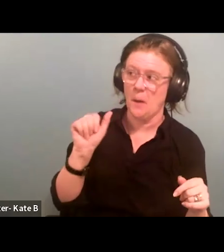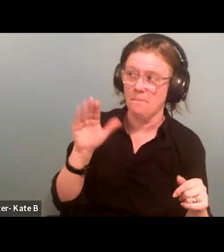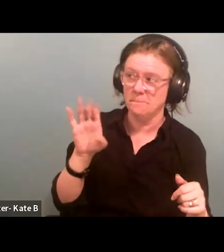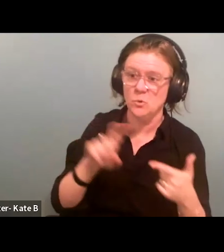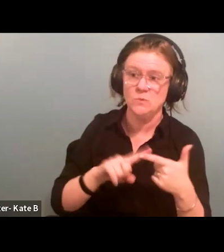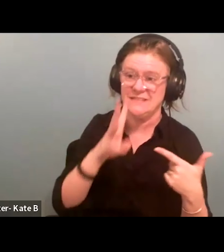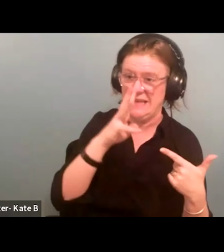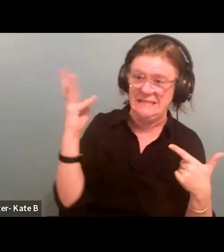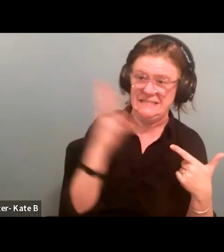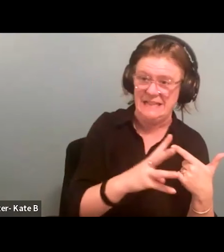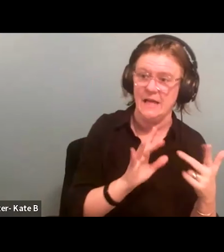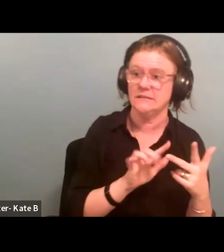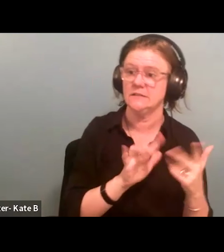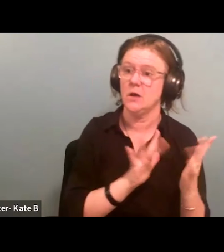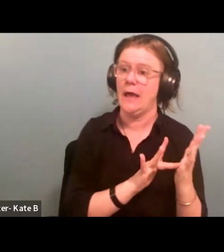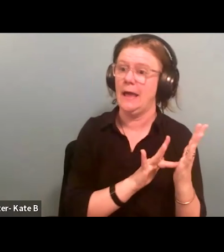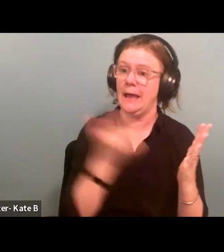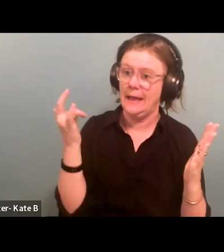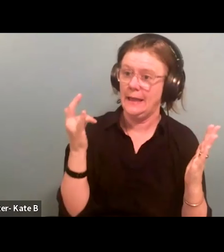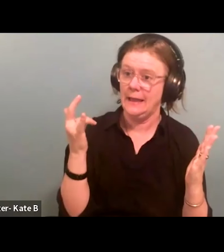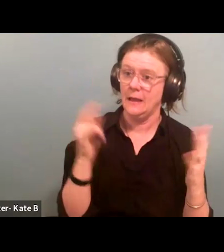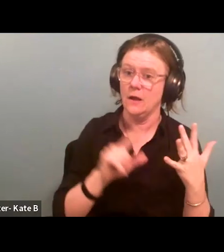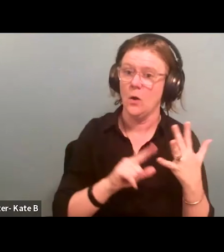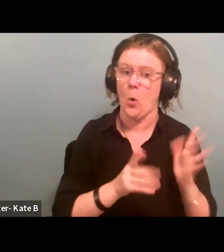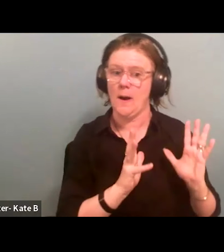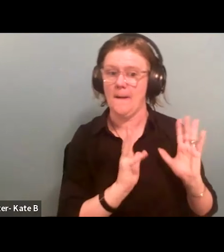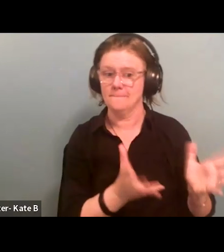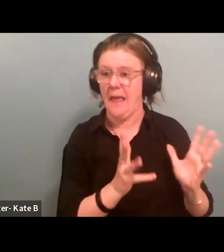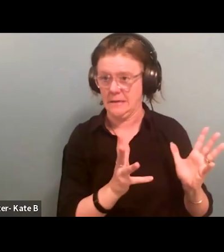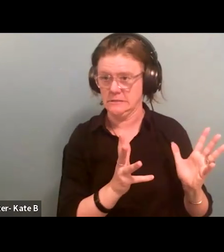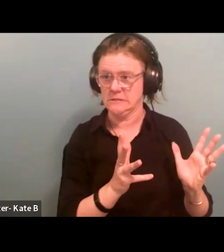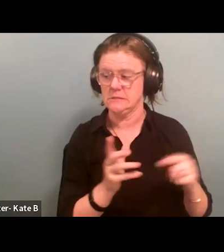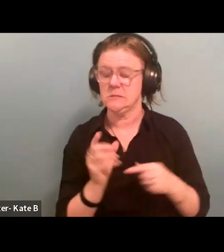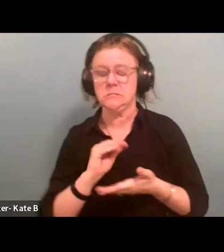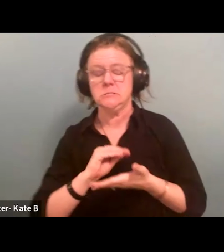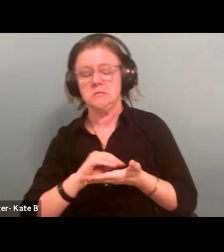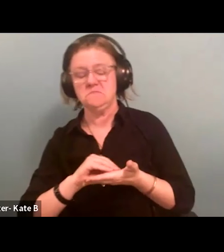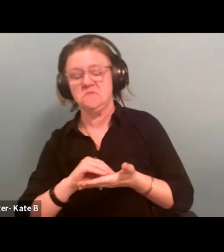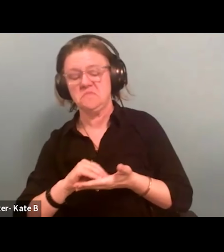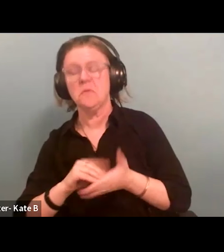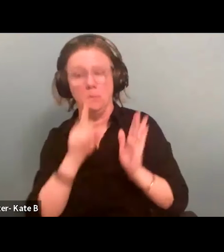exploitation, and abandonment of an older adult over age 60.